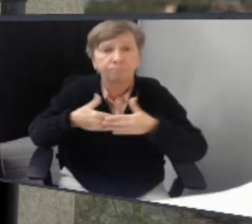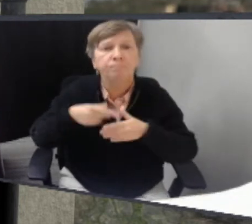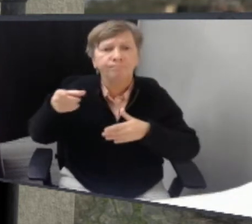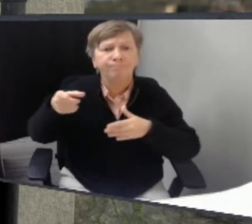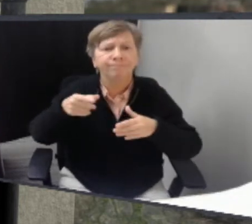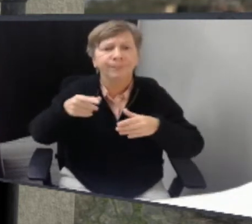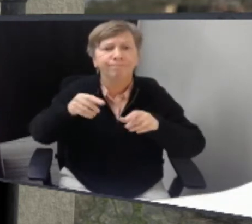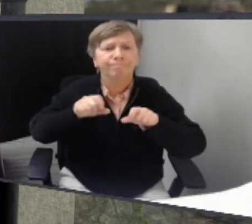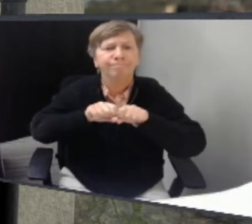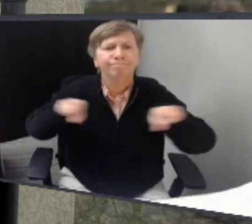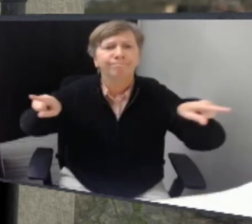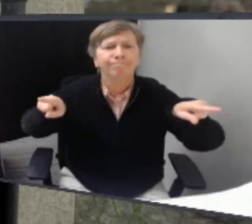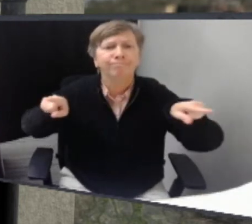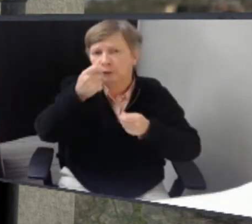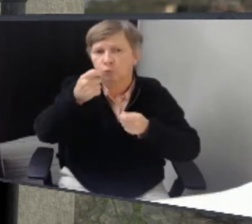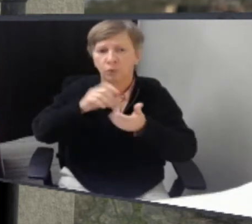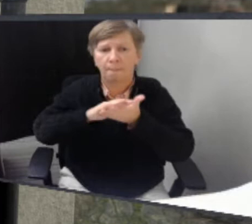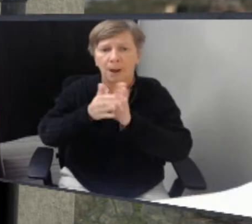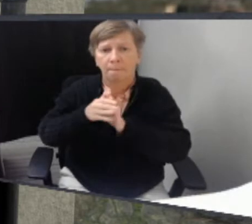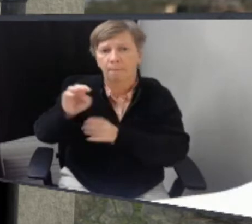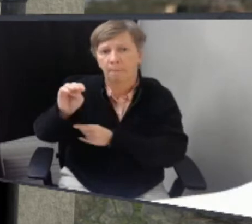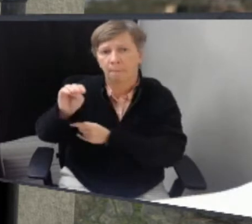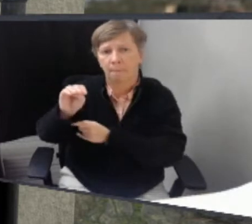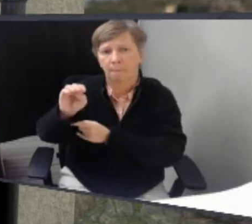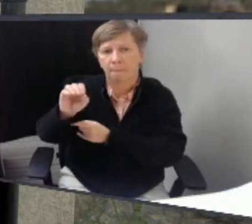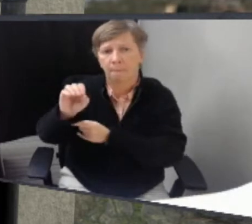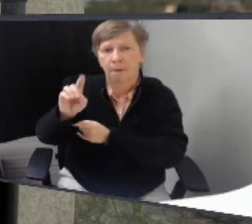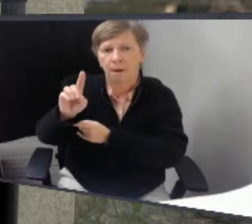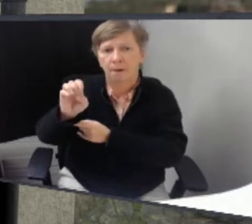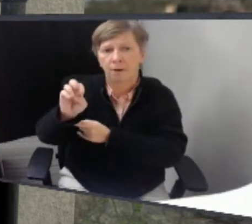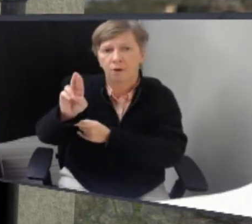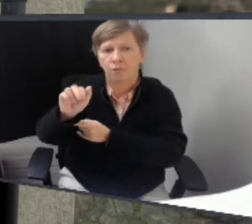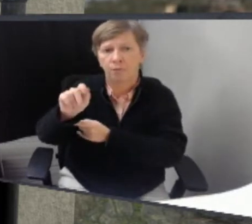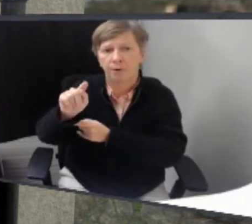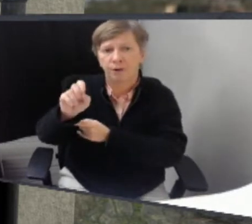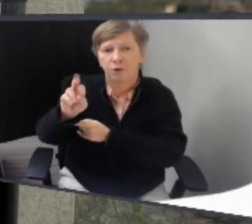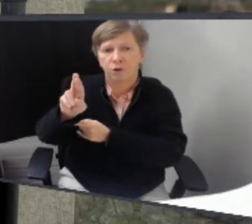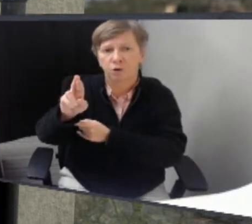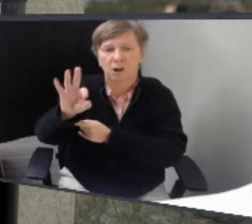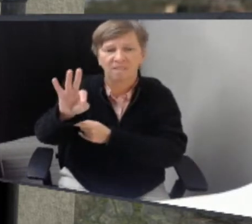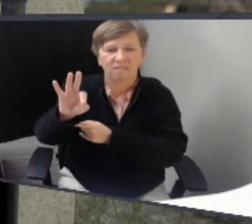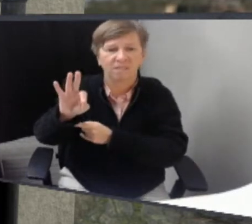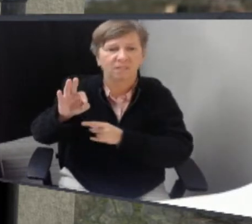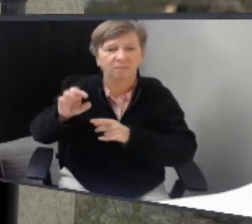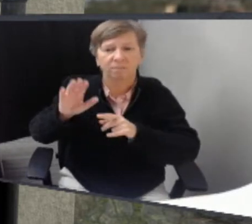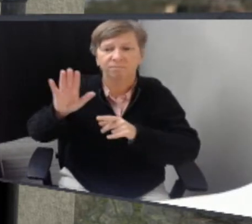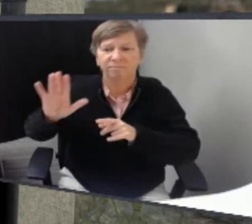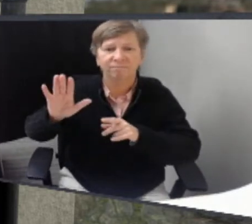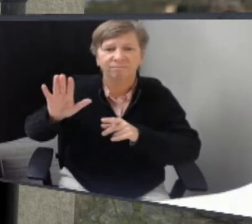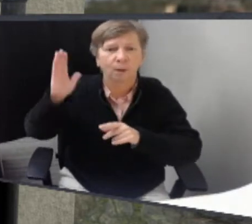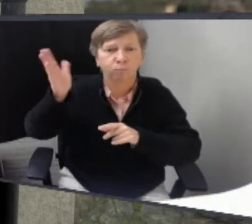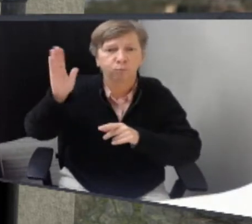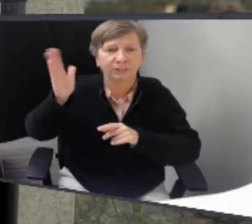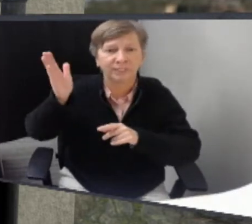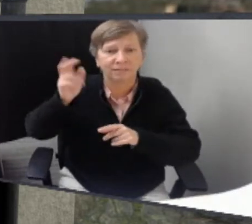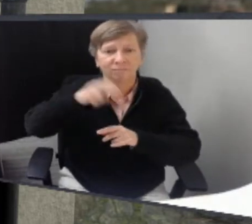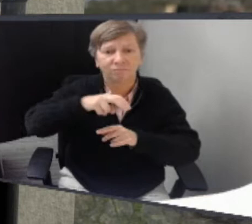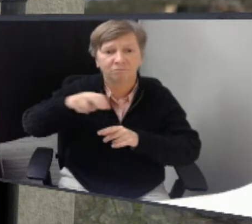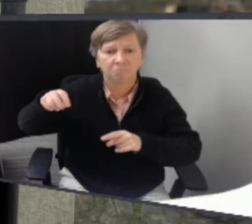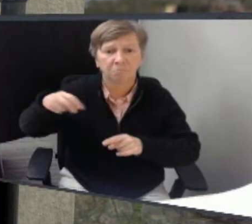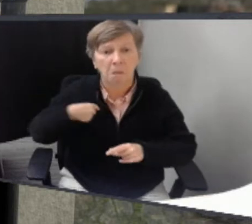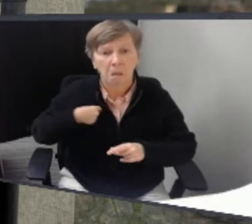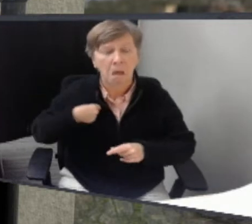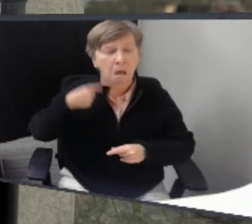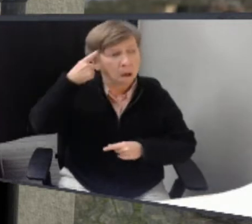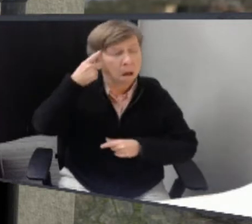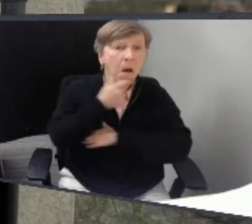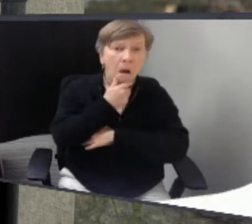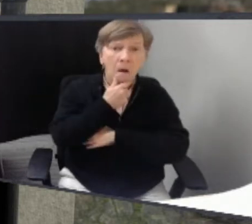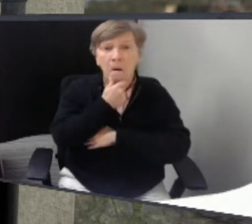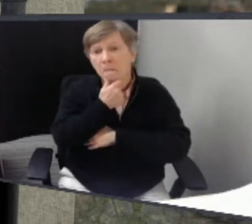online. They sent the information to people who would be interested in being a moderator for various